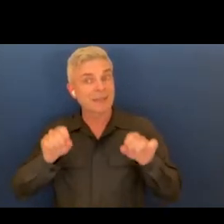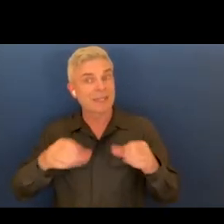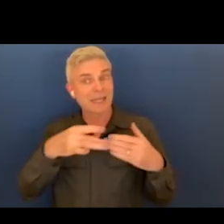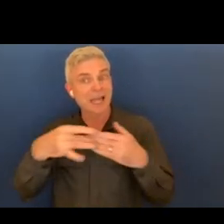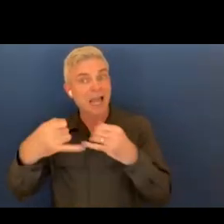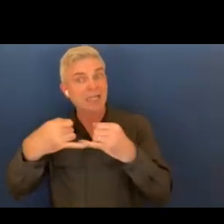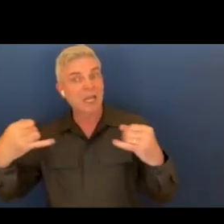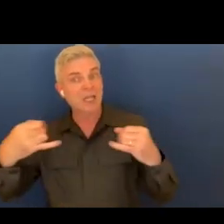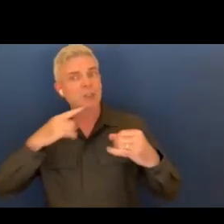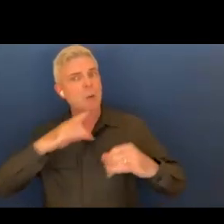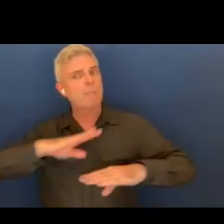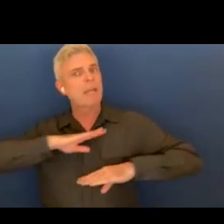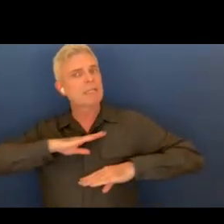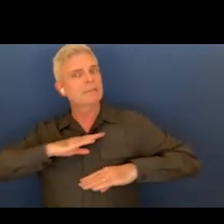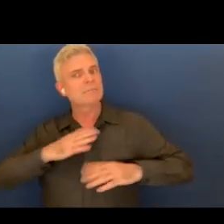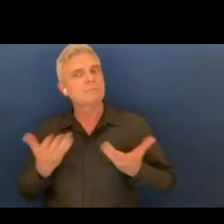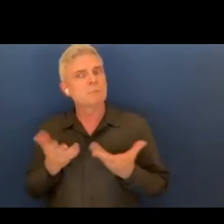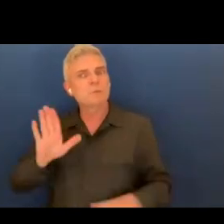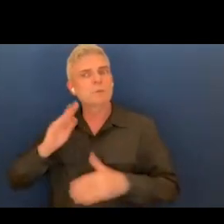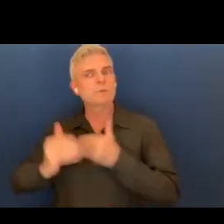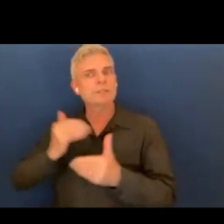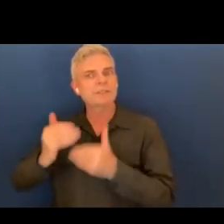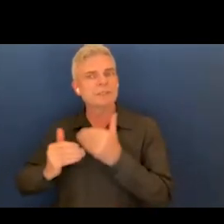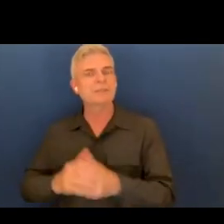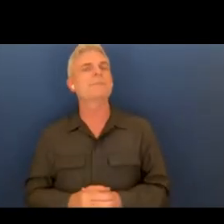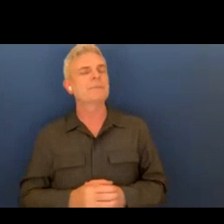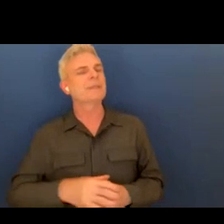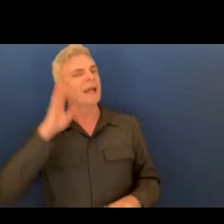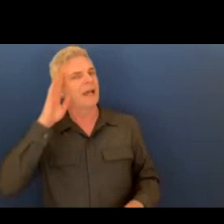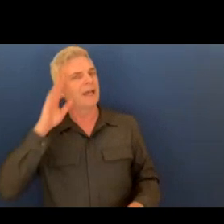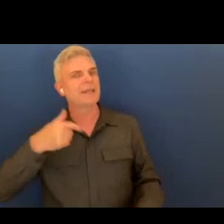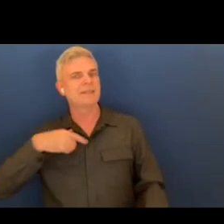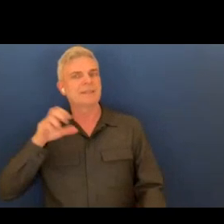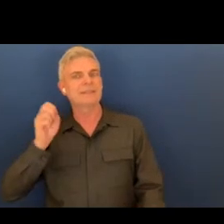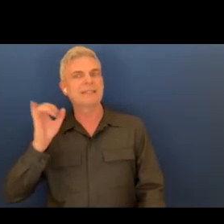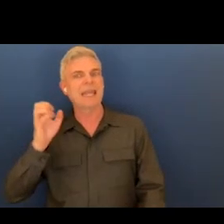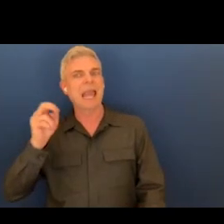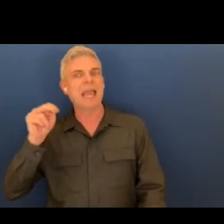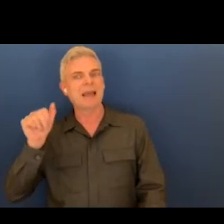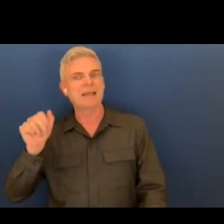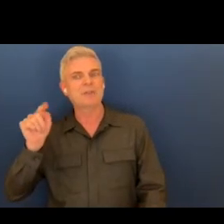were met? [Sienna] Hi, this is Sienna Tuinei speaking.